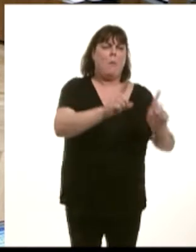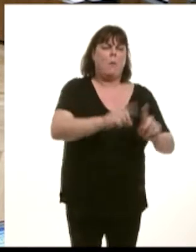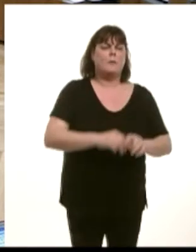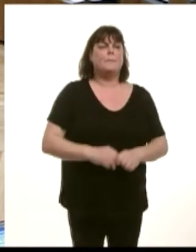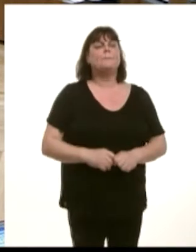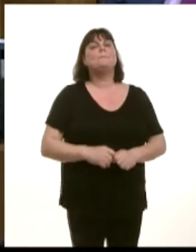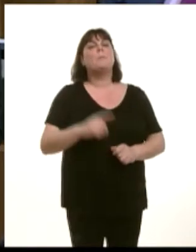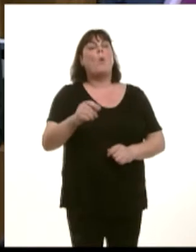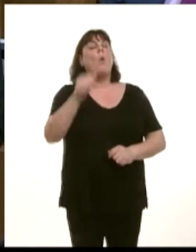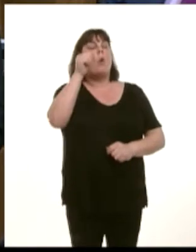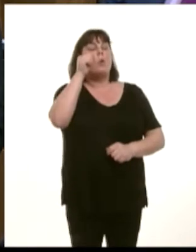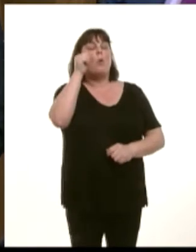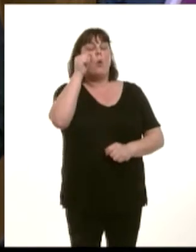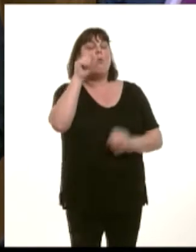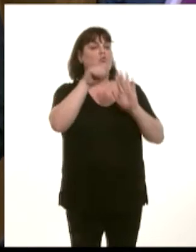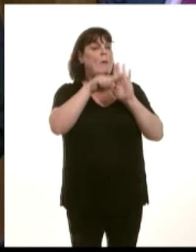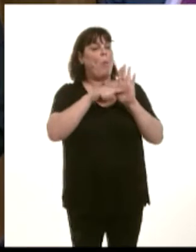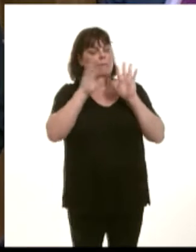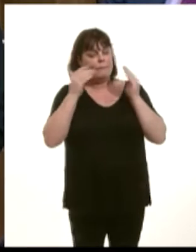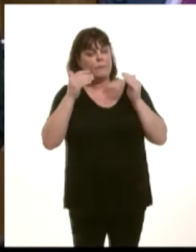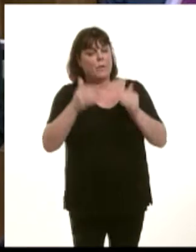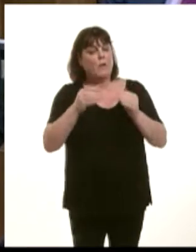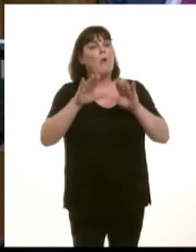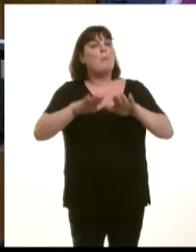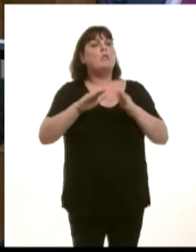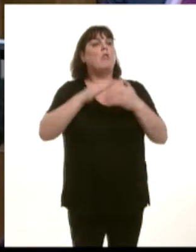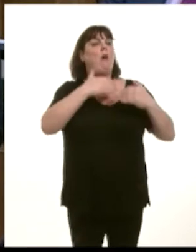It does, of course, make reference to the need for further improvement in some areas,